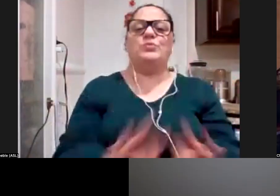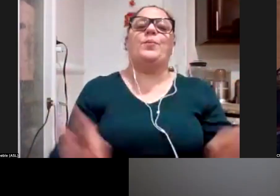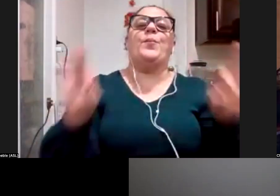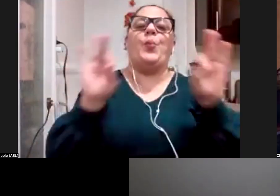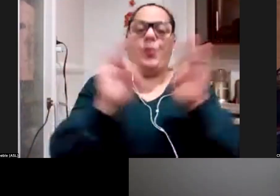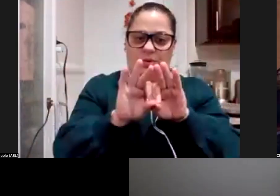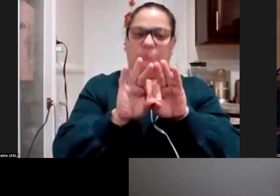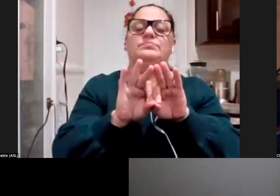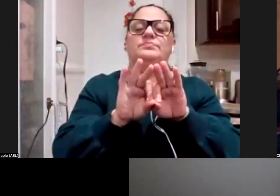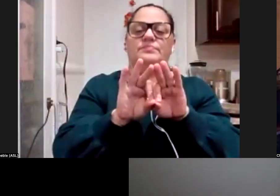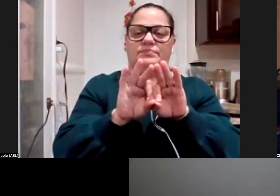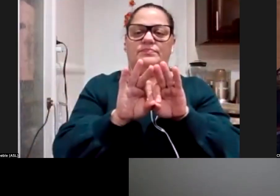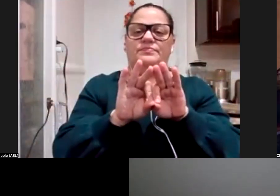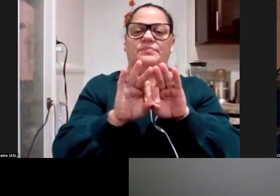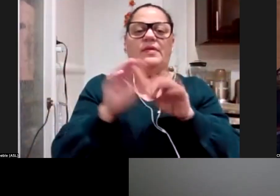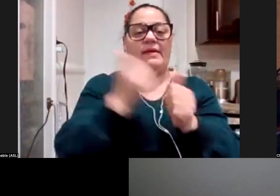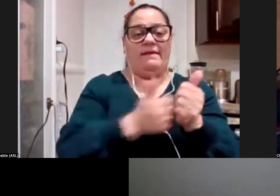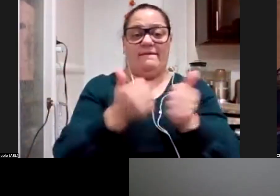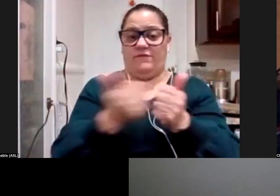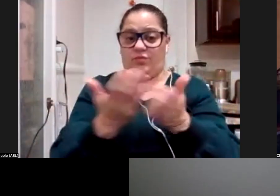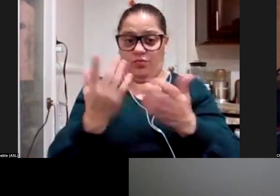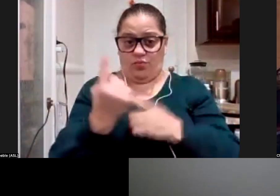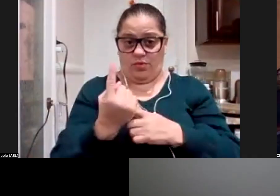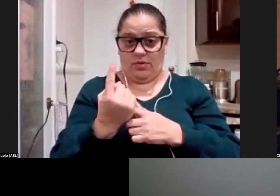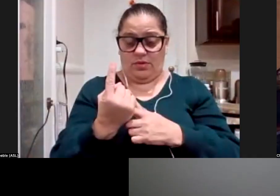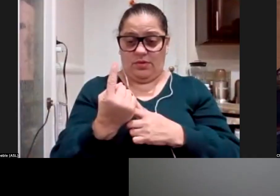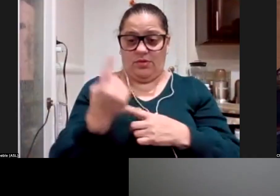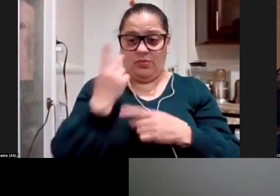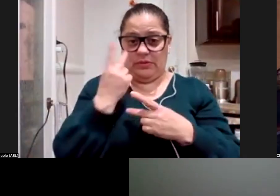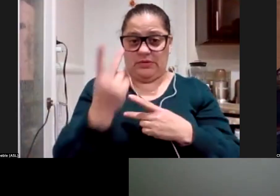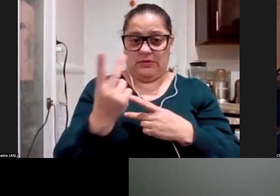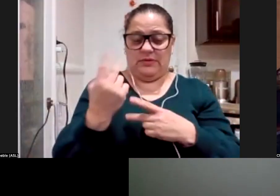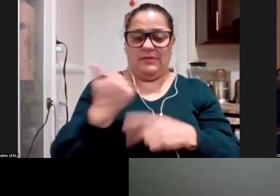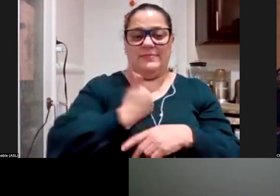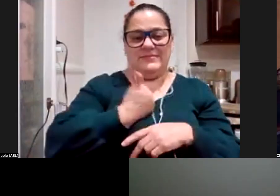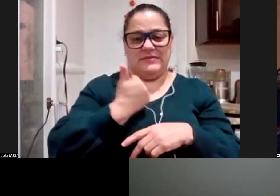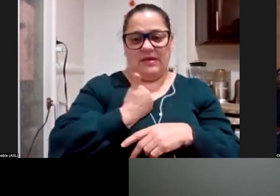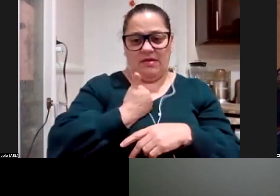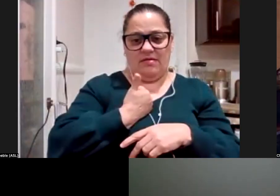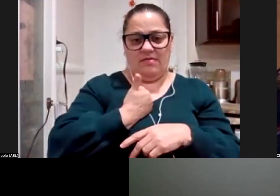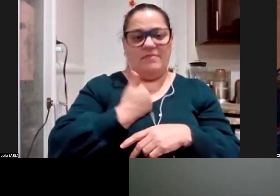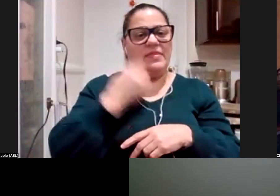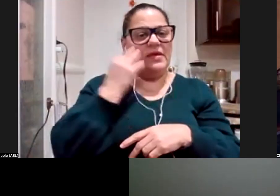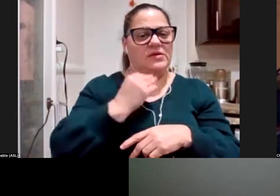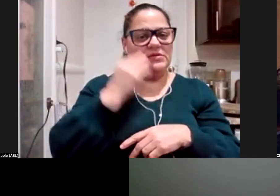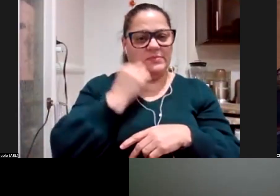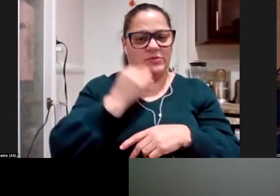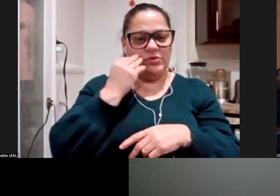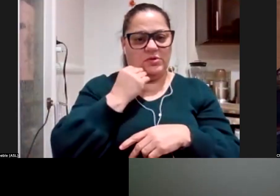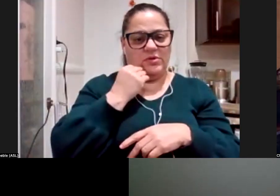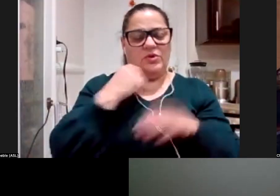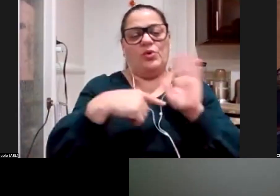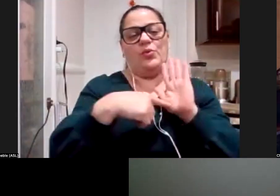um everyone rightly so will look to see themselves and their own experiences represented in the